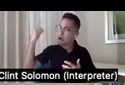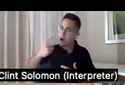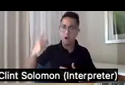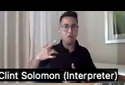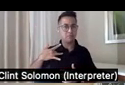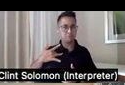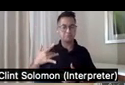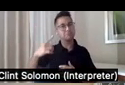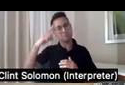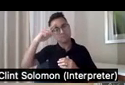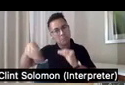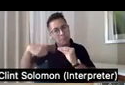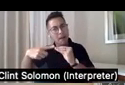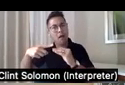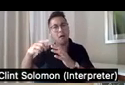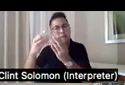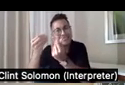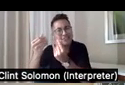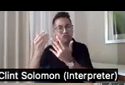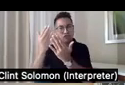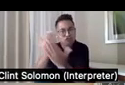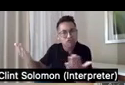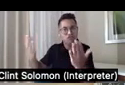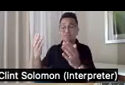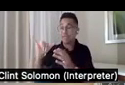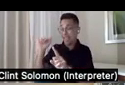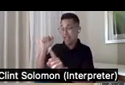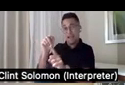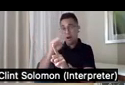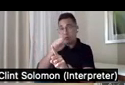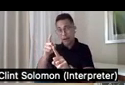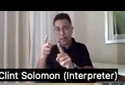and it's important that those materials are meaningful to the learners who will use them